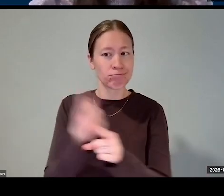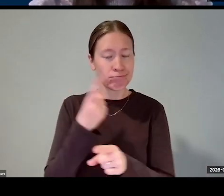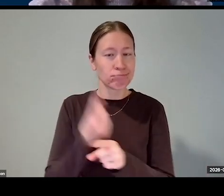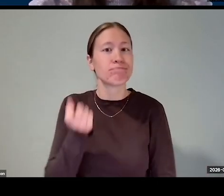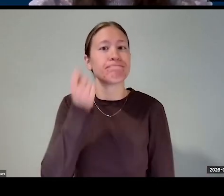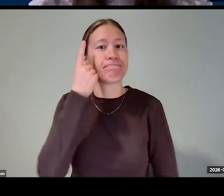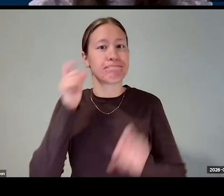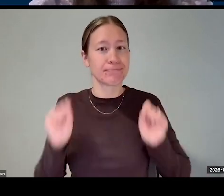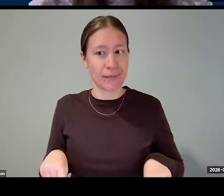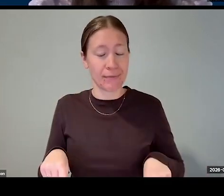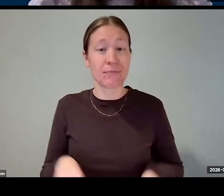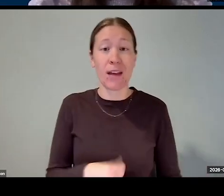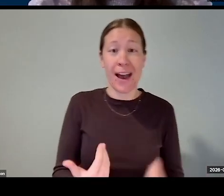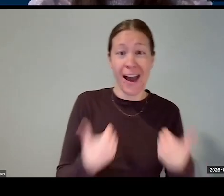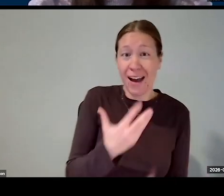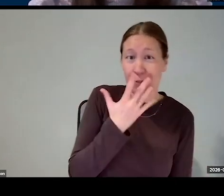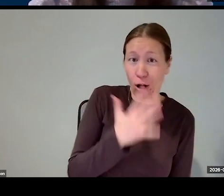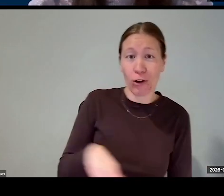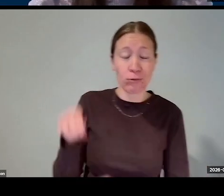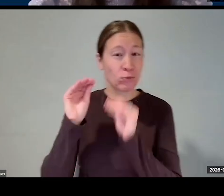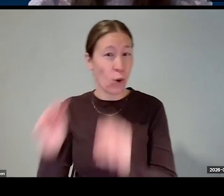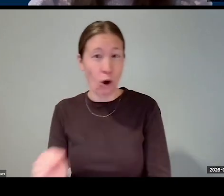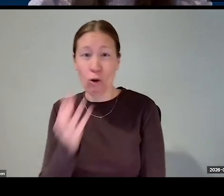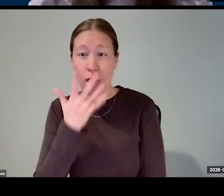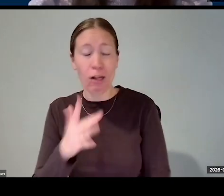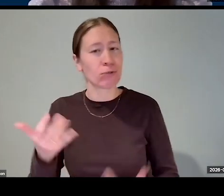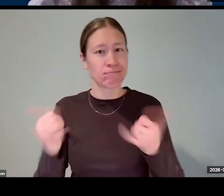or without the colors we can still understand the data.